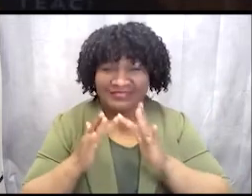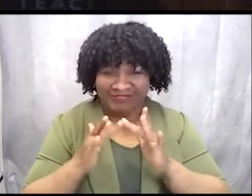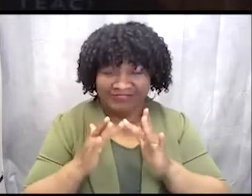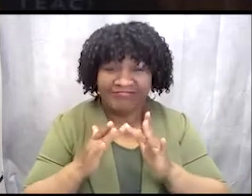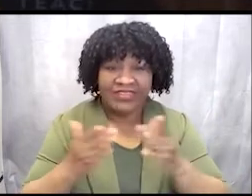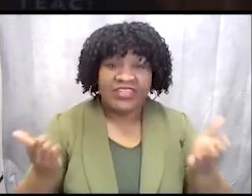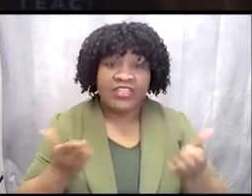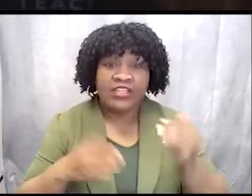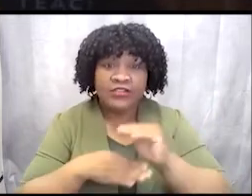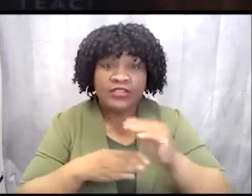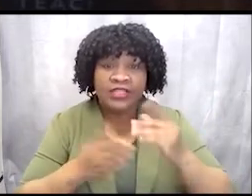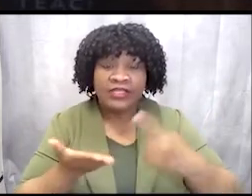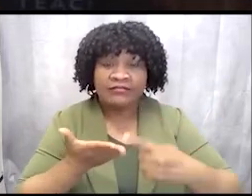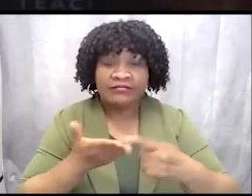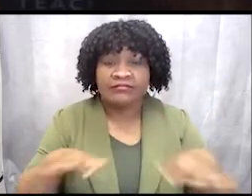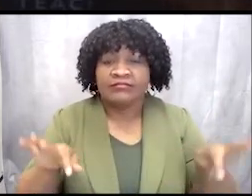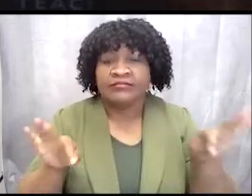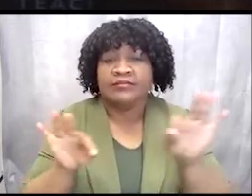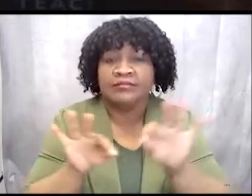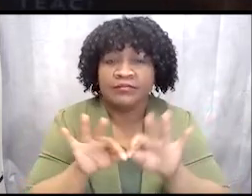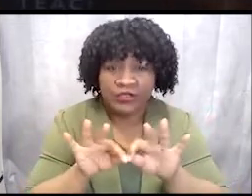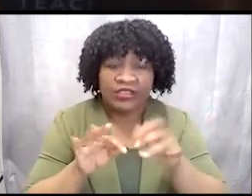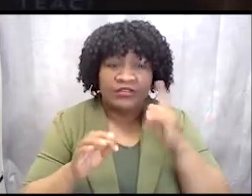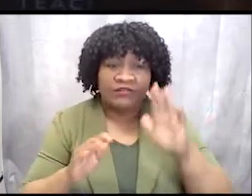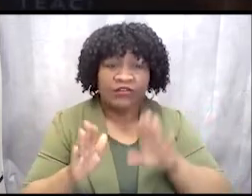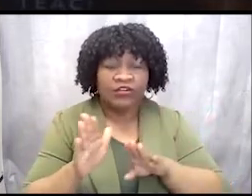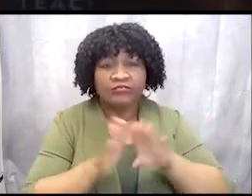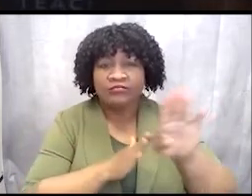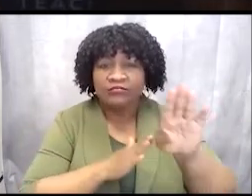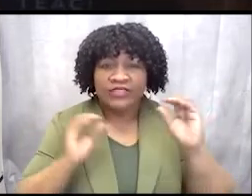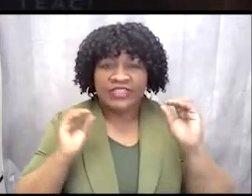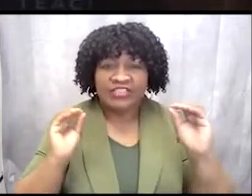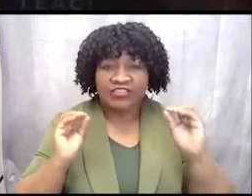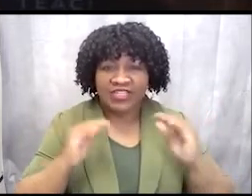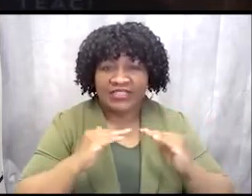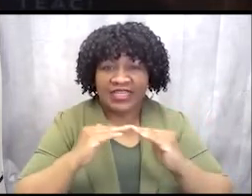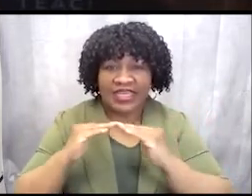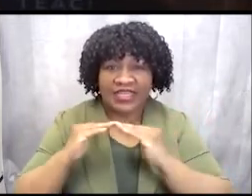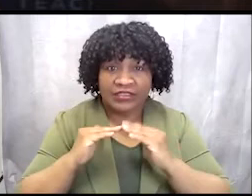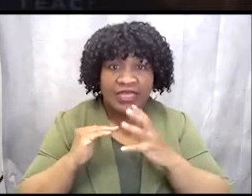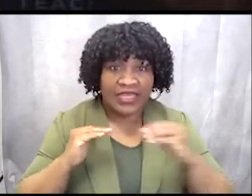We're here tonight to discuss the imperative of advancing educational equity and justice,